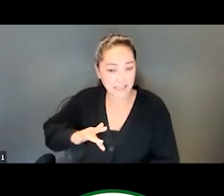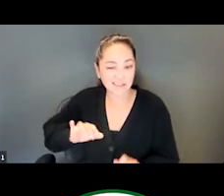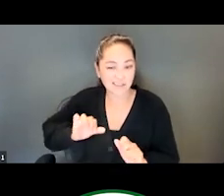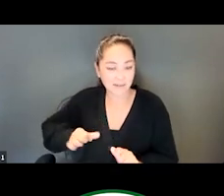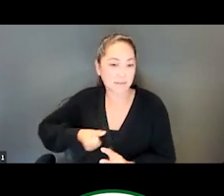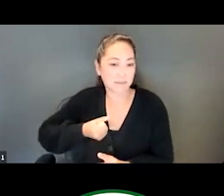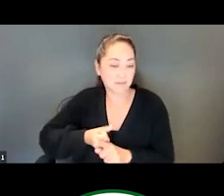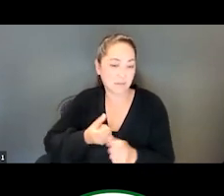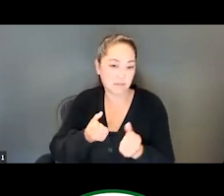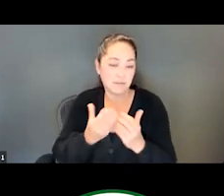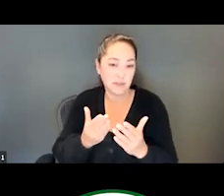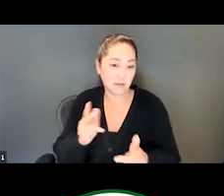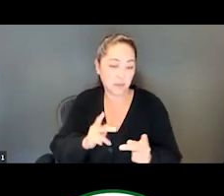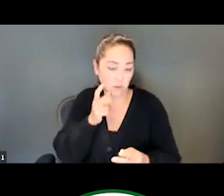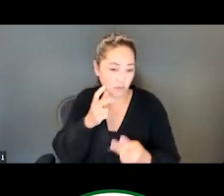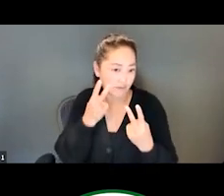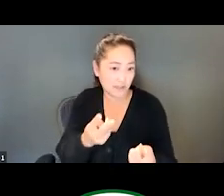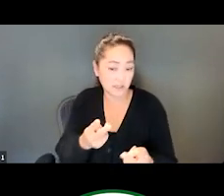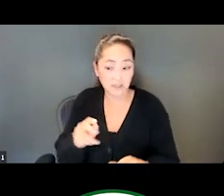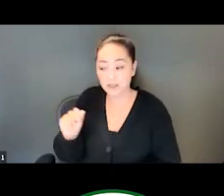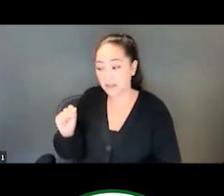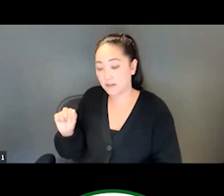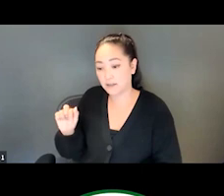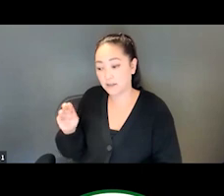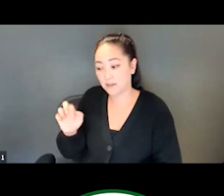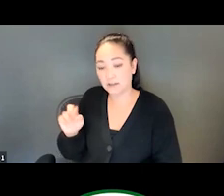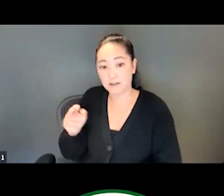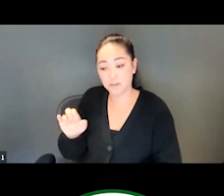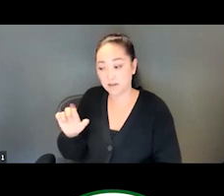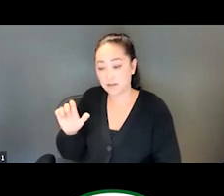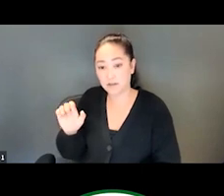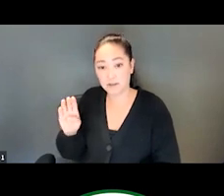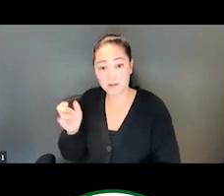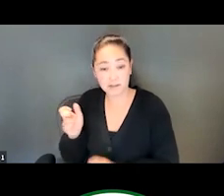And how that may impact the hidden disability community especially. As well as all park